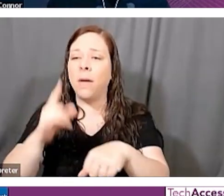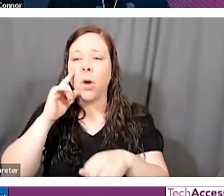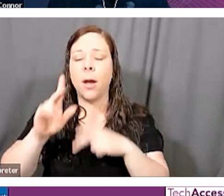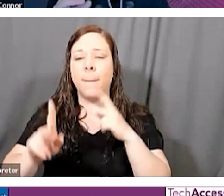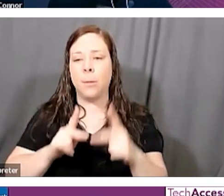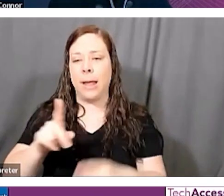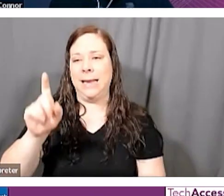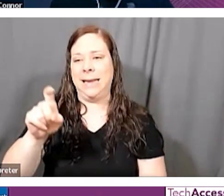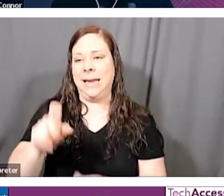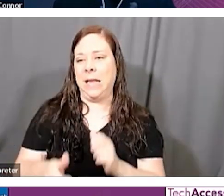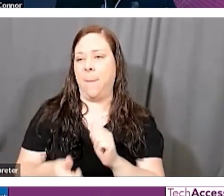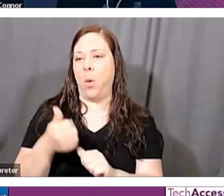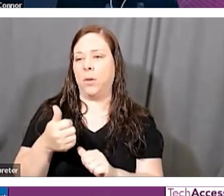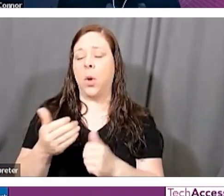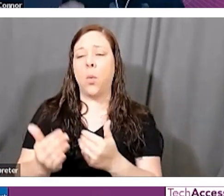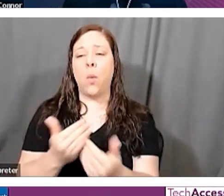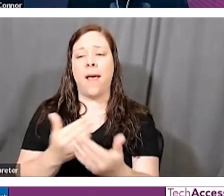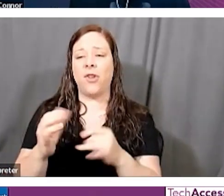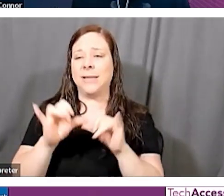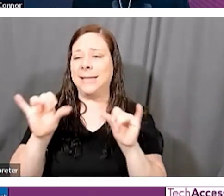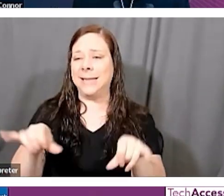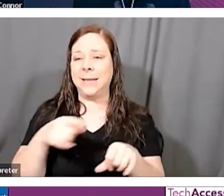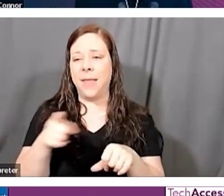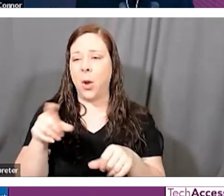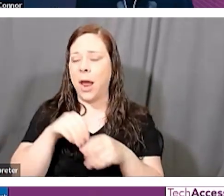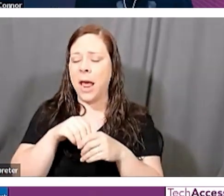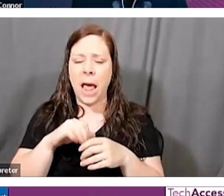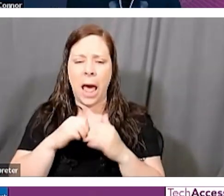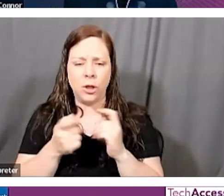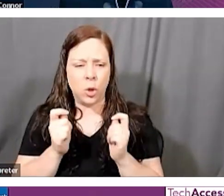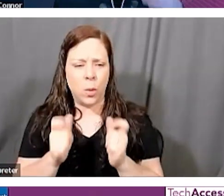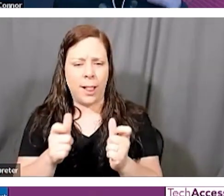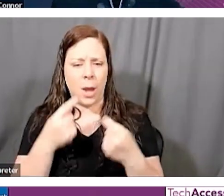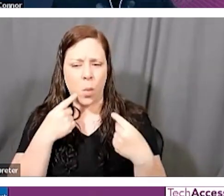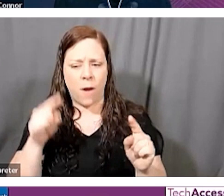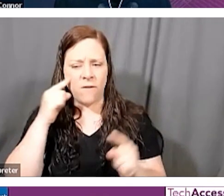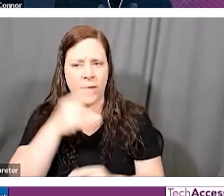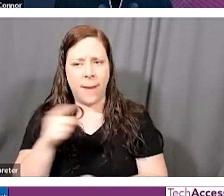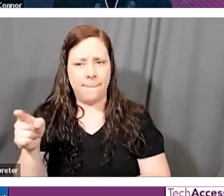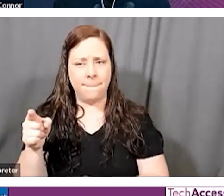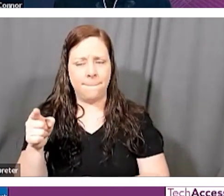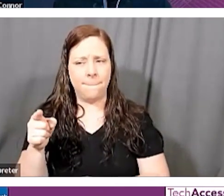So whatever system they're in, how do we quickly make that work for them? And just saying, well, you go back to the knowledge base to find it.